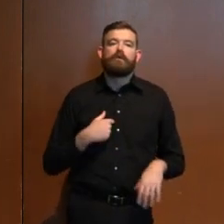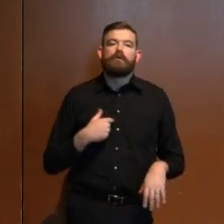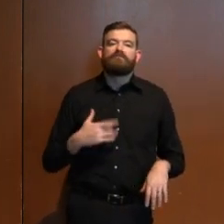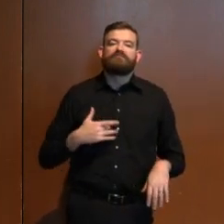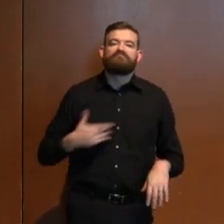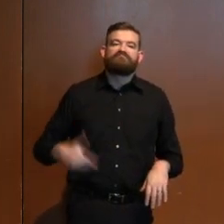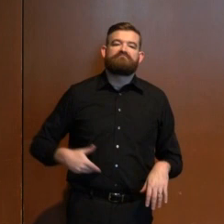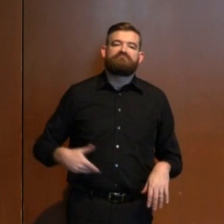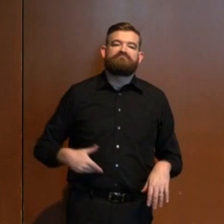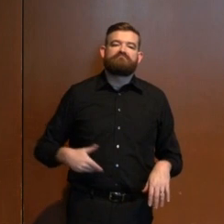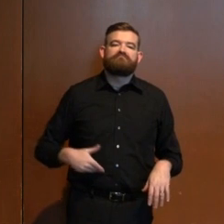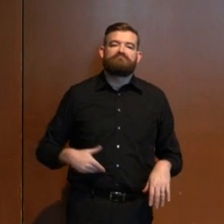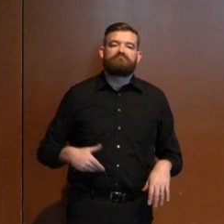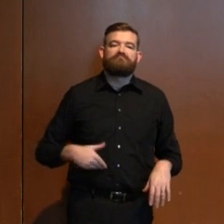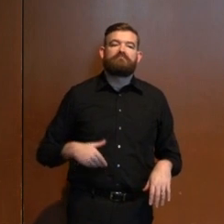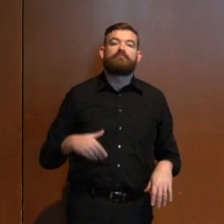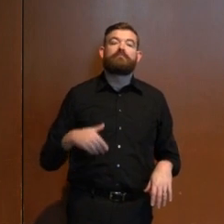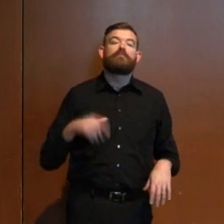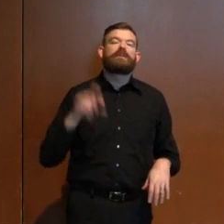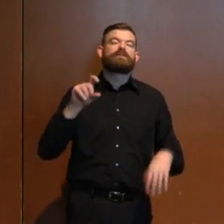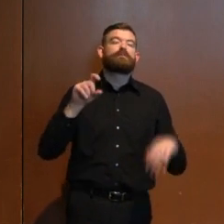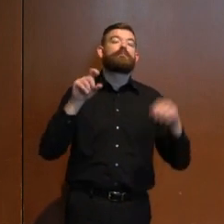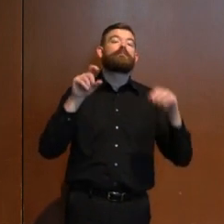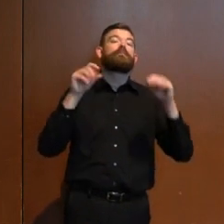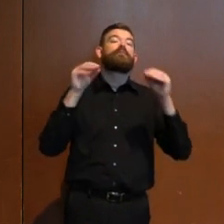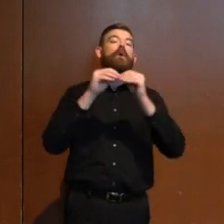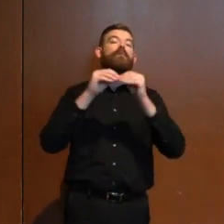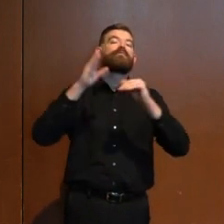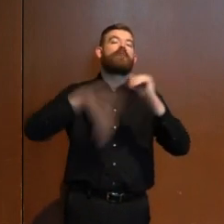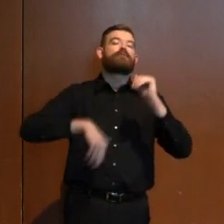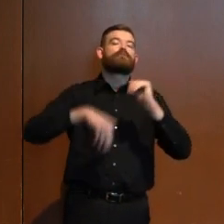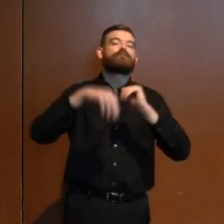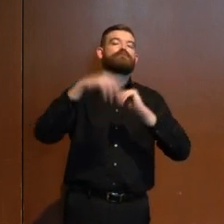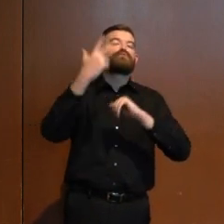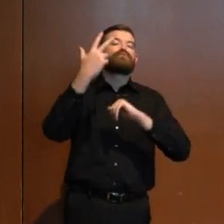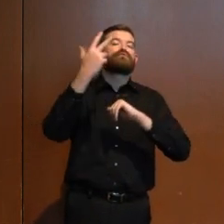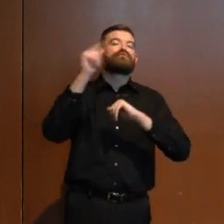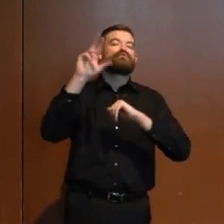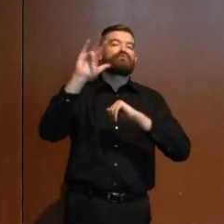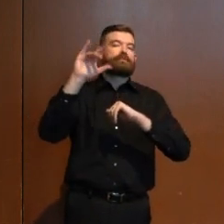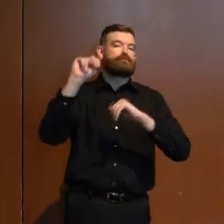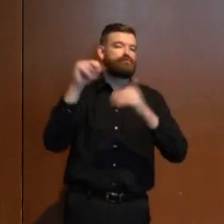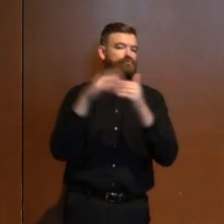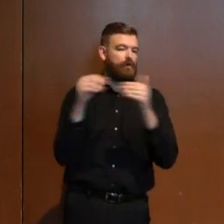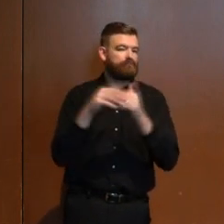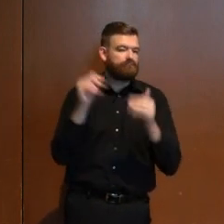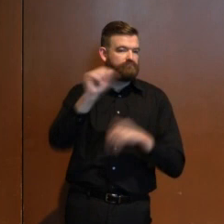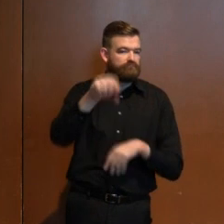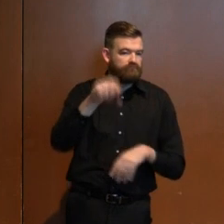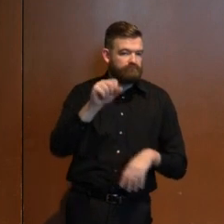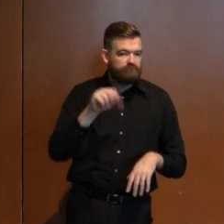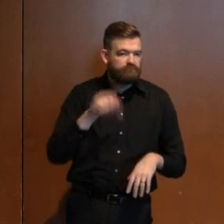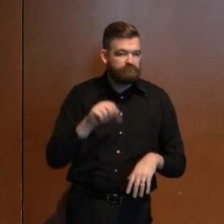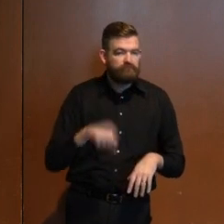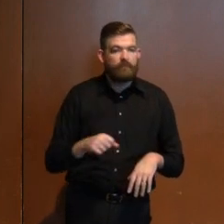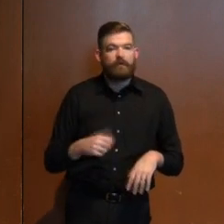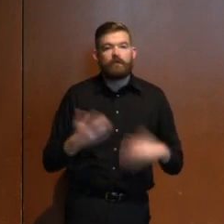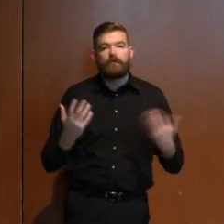SUPPORT. I WAS IN THE, I HAD BEEN IN THE THREE PLUS TRILLION RANGE TO BE